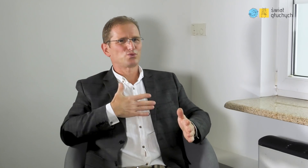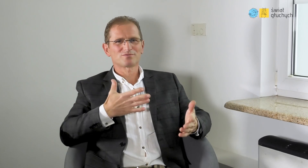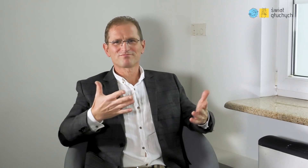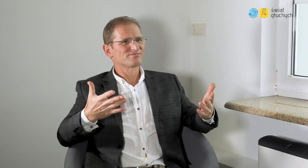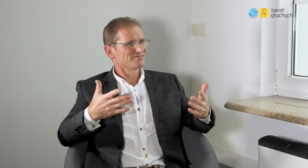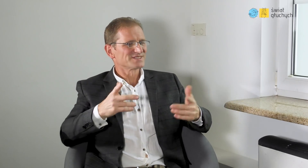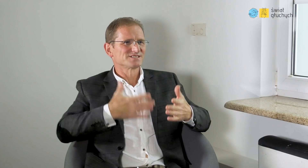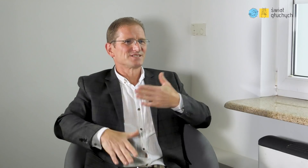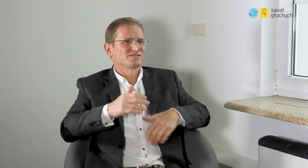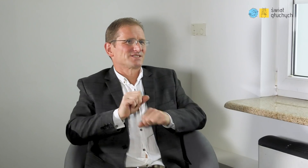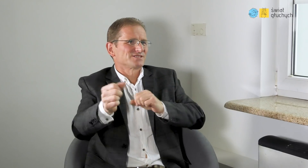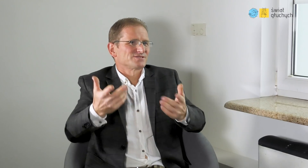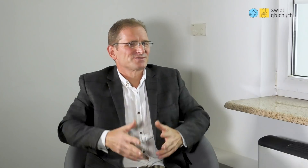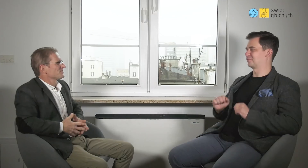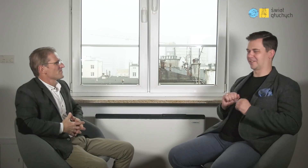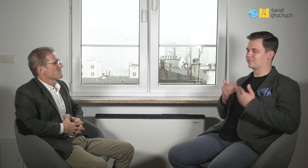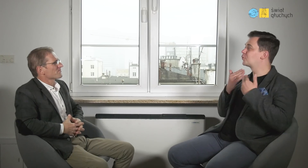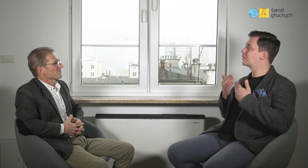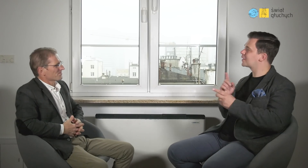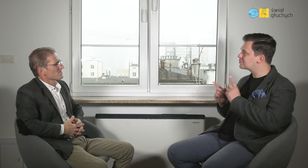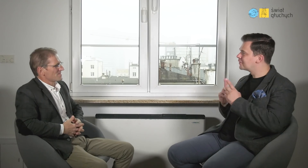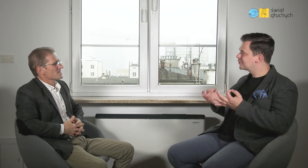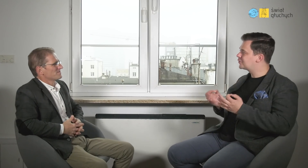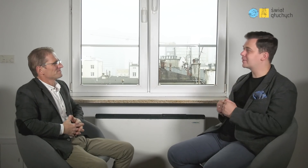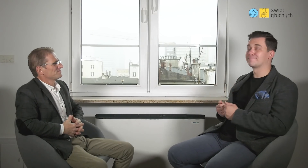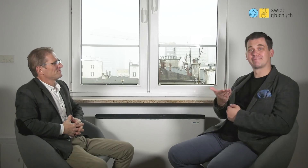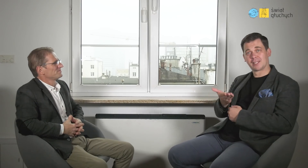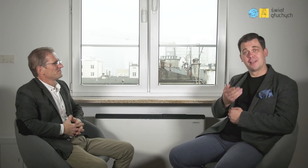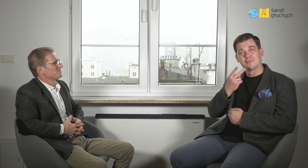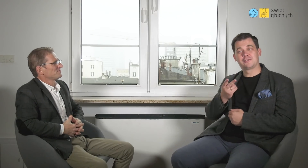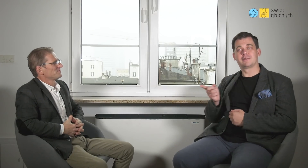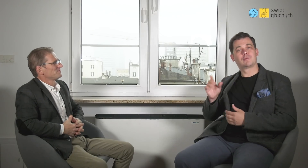I really have a great sense of satisfaction, That it all looks like this. Thank you very much for talking to me today.